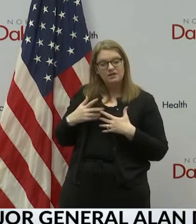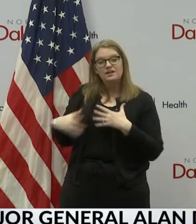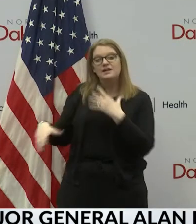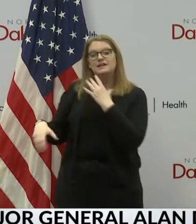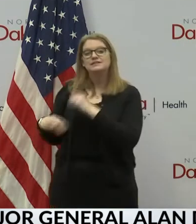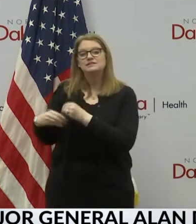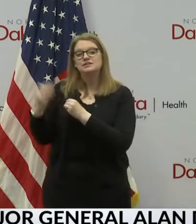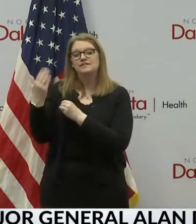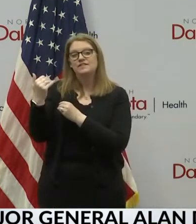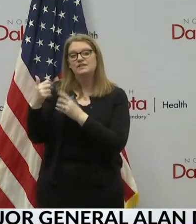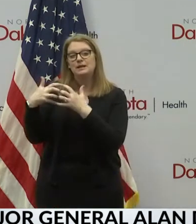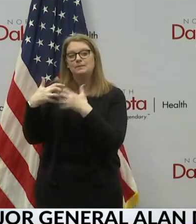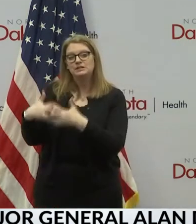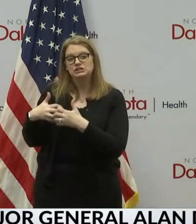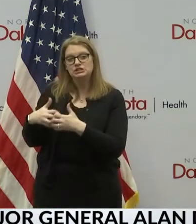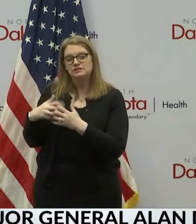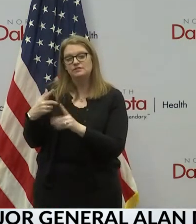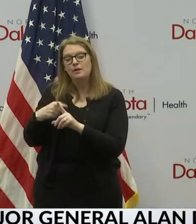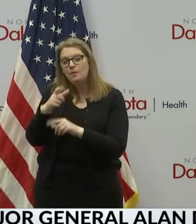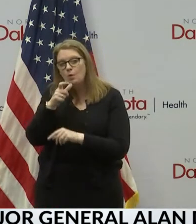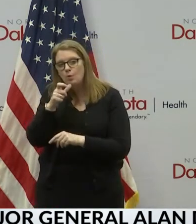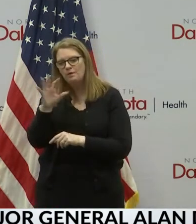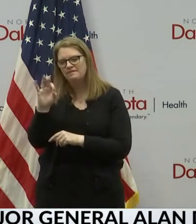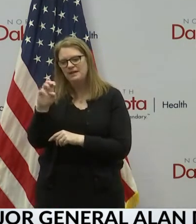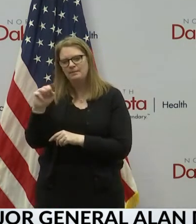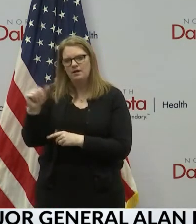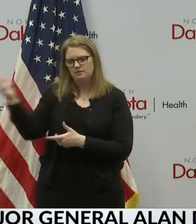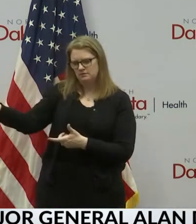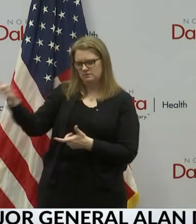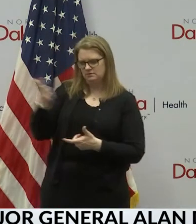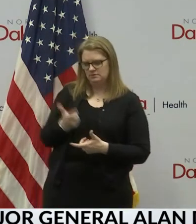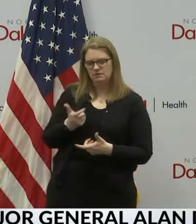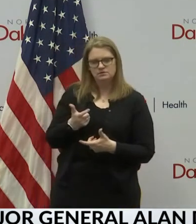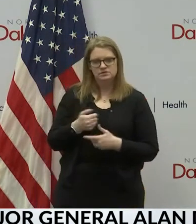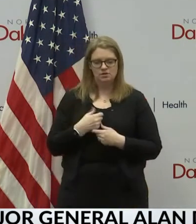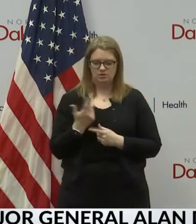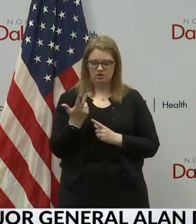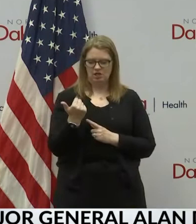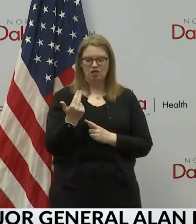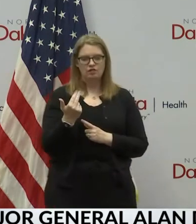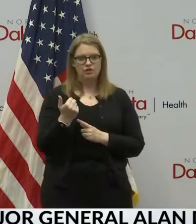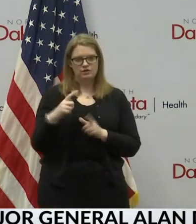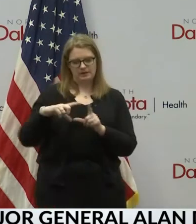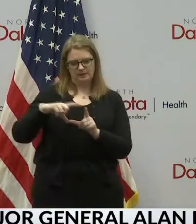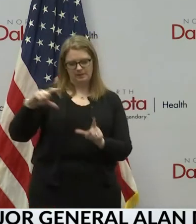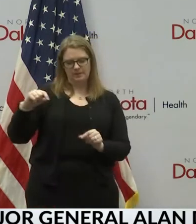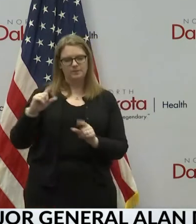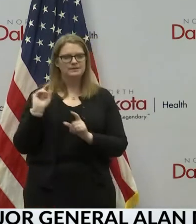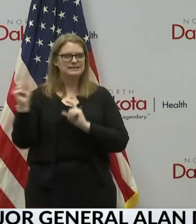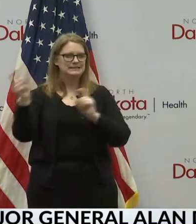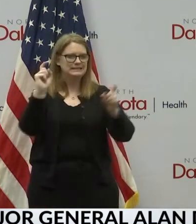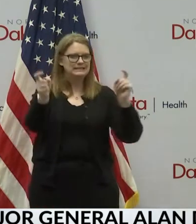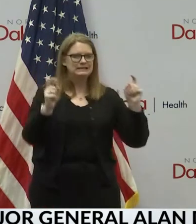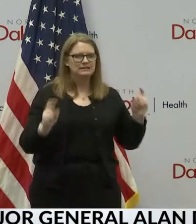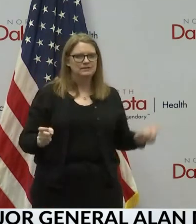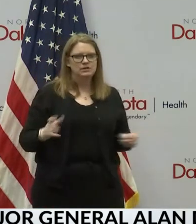IN THE STATE, PRIOR TO THE START OF THIS PANDEMIC, AND WE RECEIVED AN ADDITIONAL 15 MACHINES FROM FEMA.